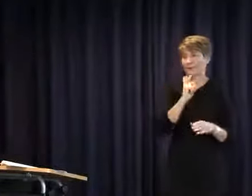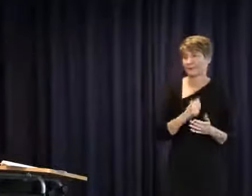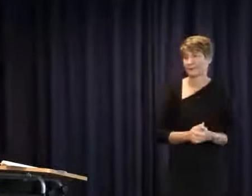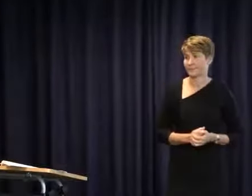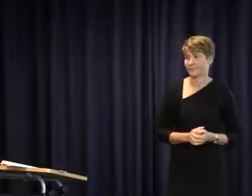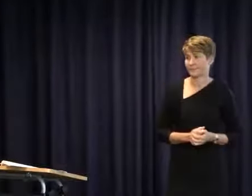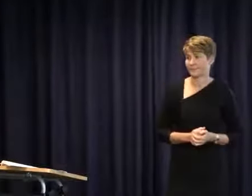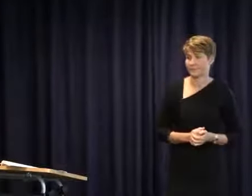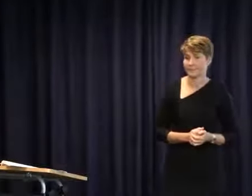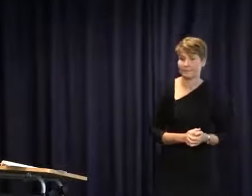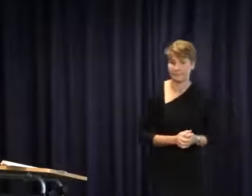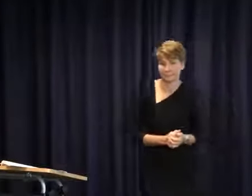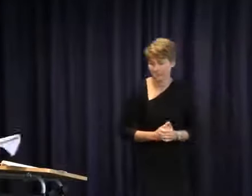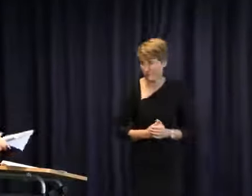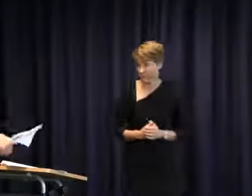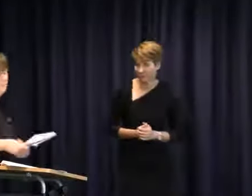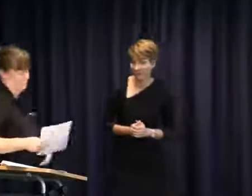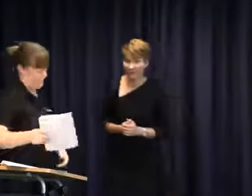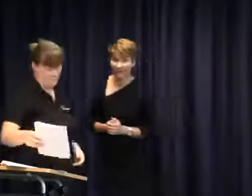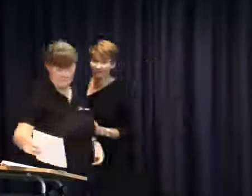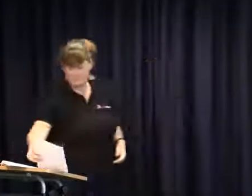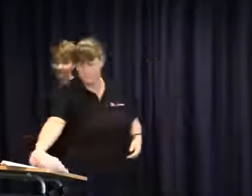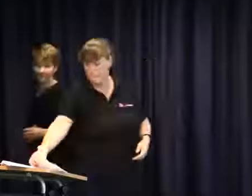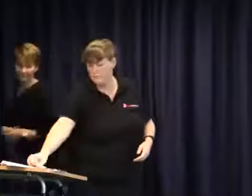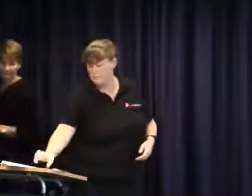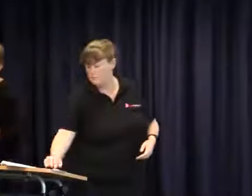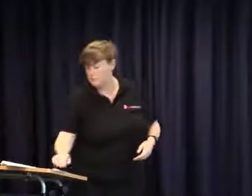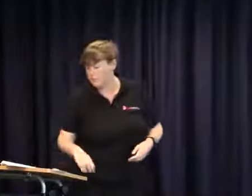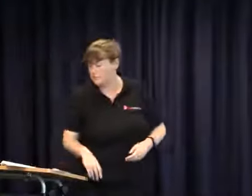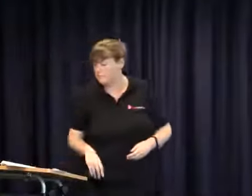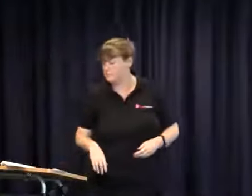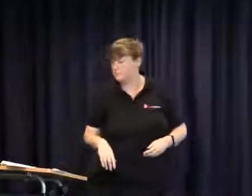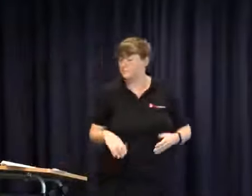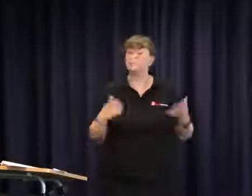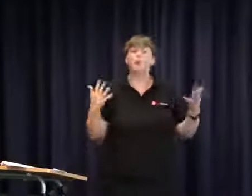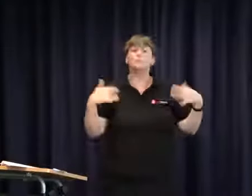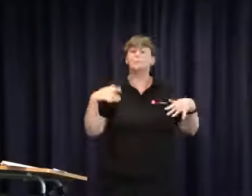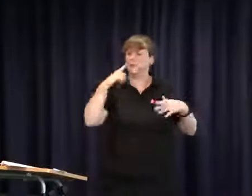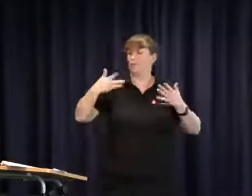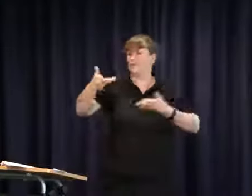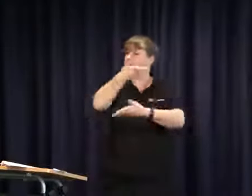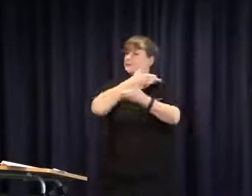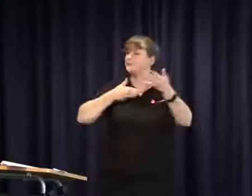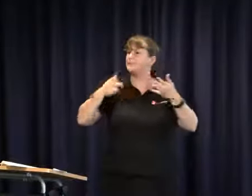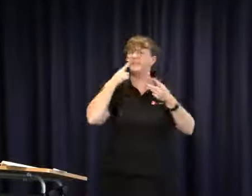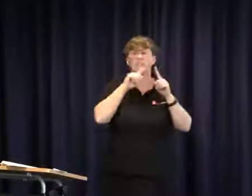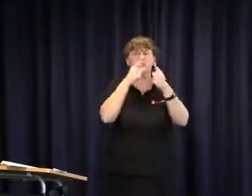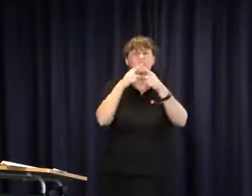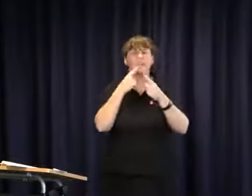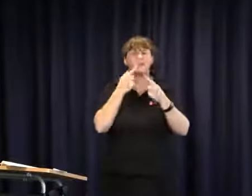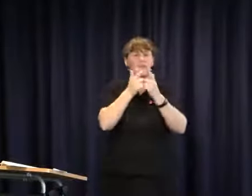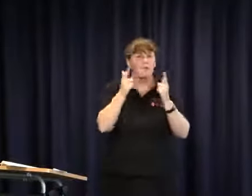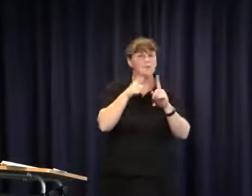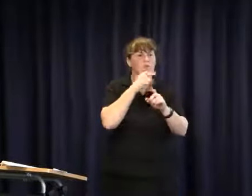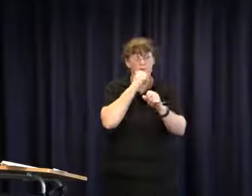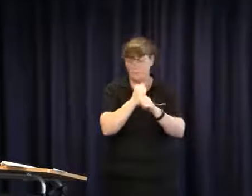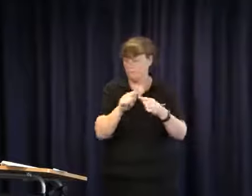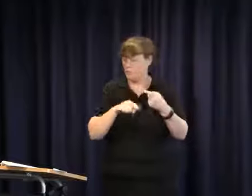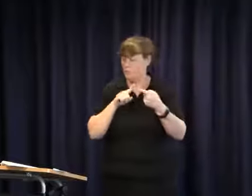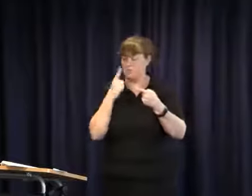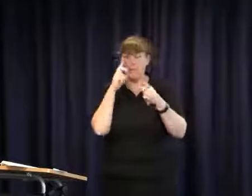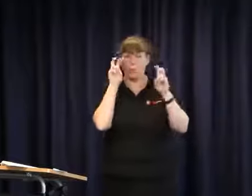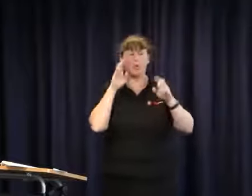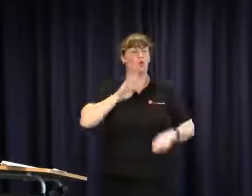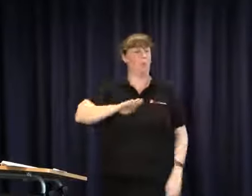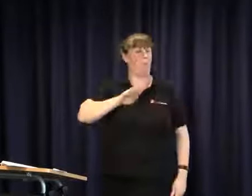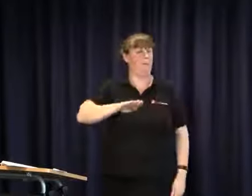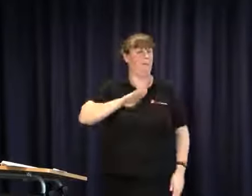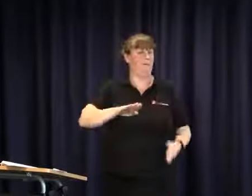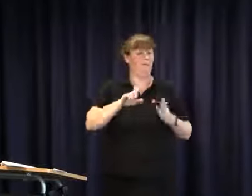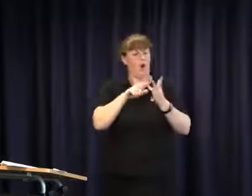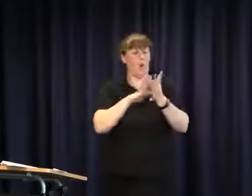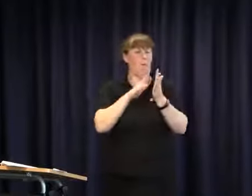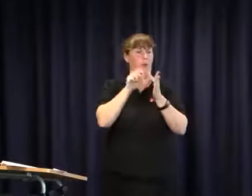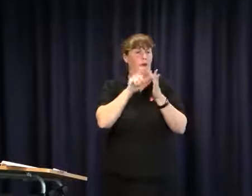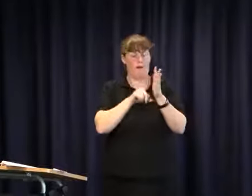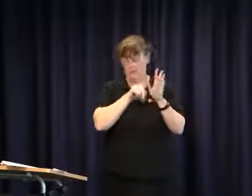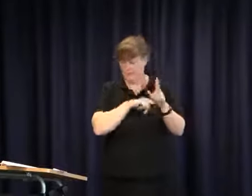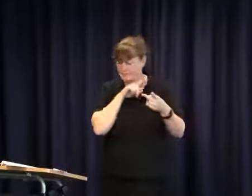It has been a fantastic conversation. We have seen various examples of language issues and